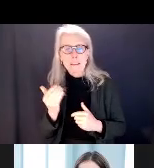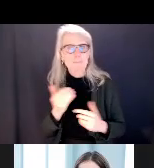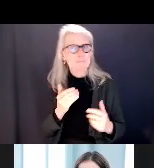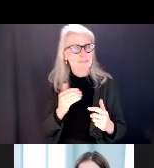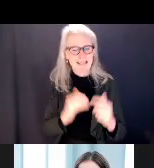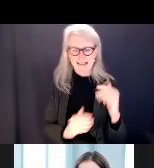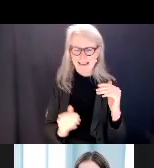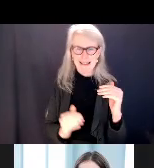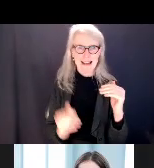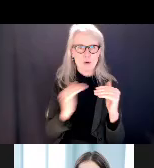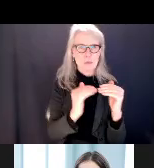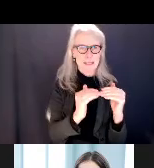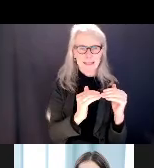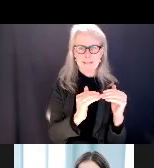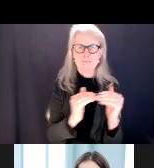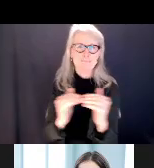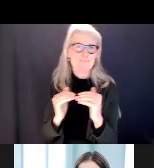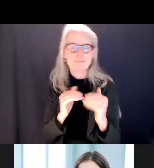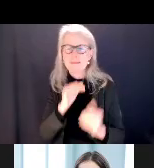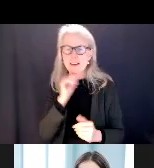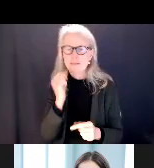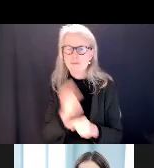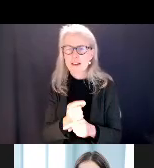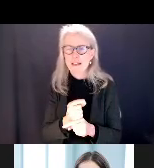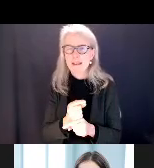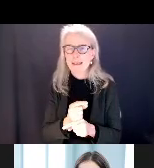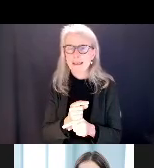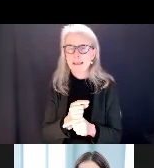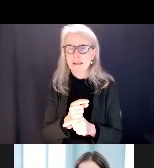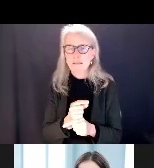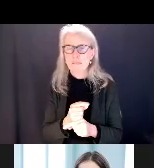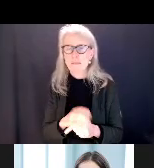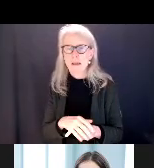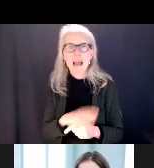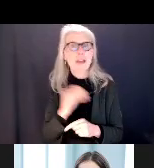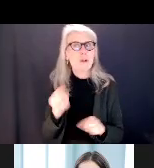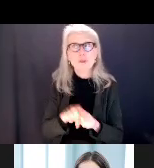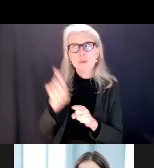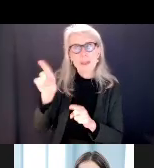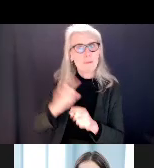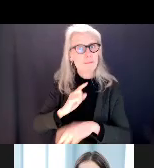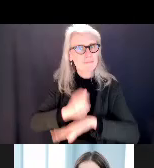and this is a program that the government actually initiated to reduce wait times. Um,